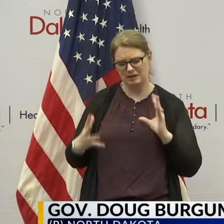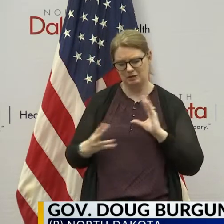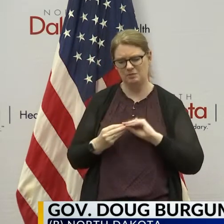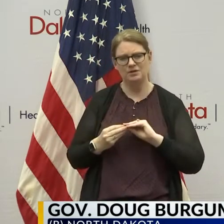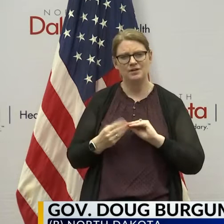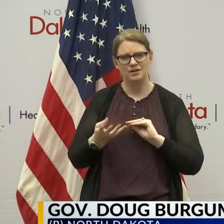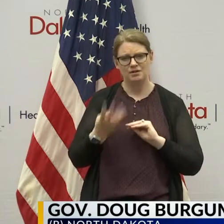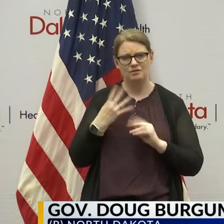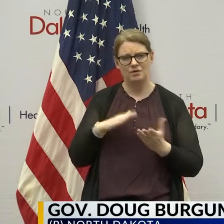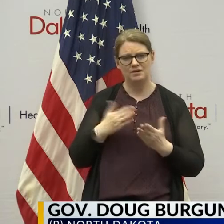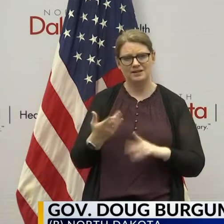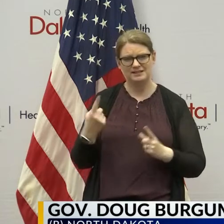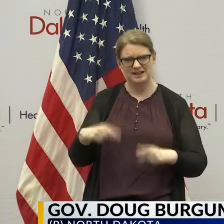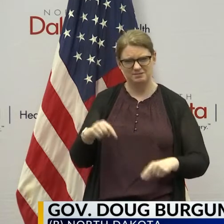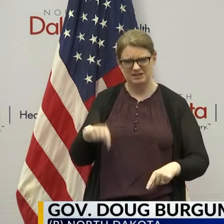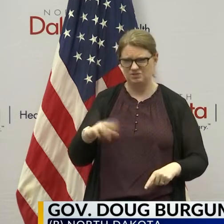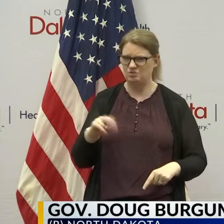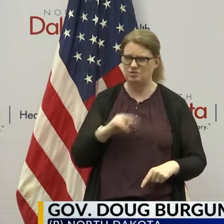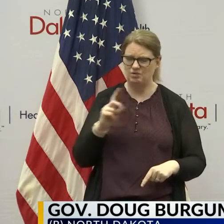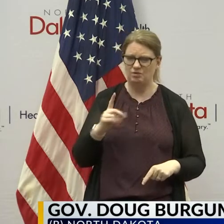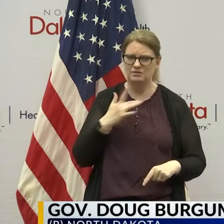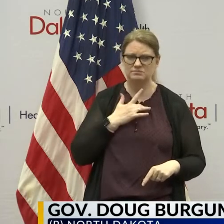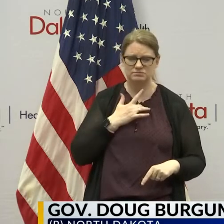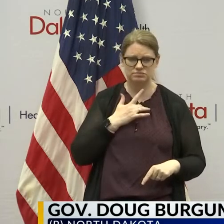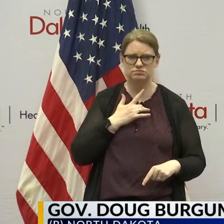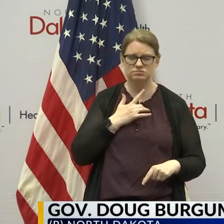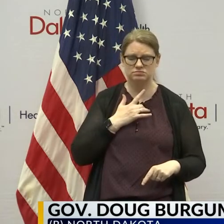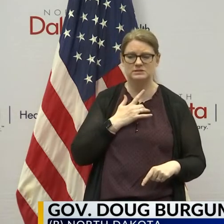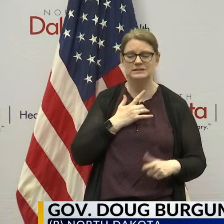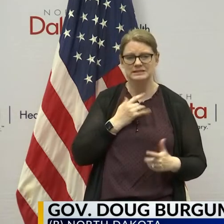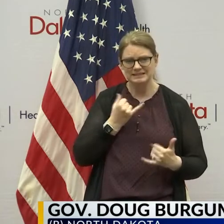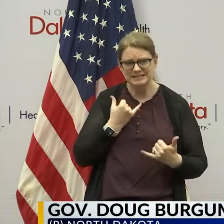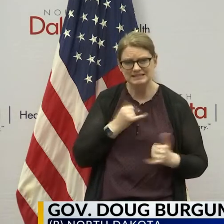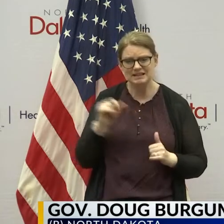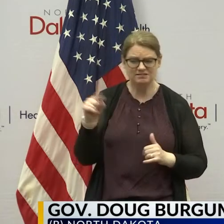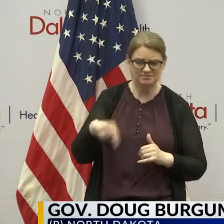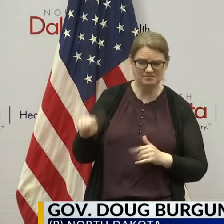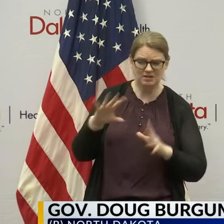HEALTH CONDITIONS. BELOW THE LINE YOU WILL ALSO SEE A SMALL AREA IN BLACK WHICH